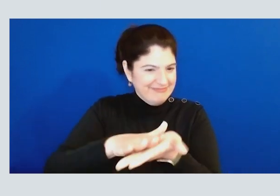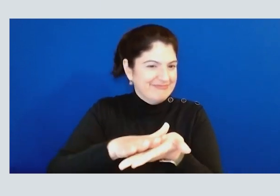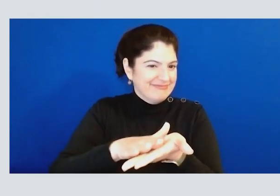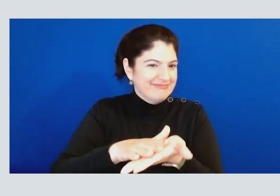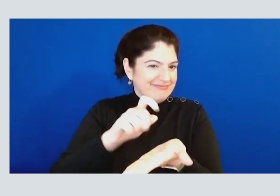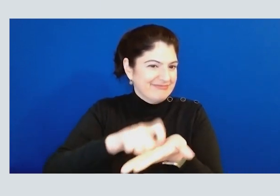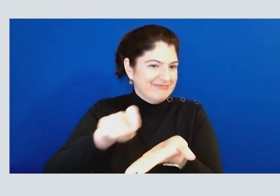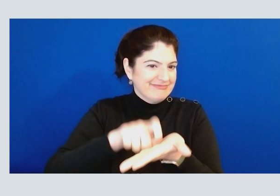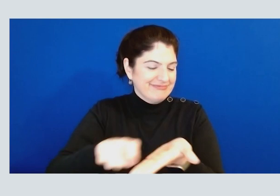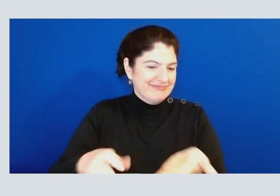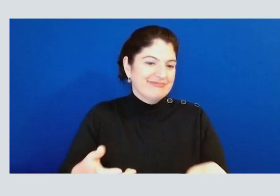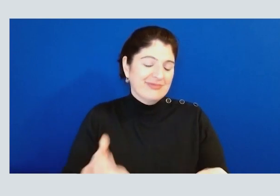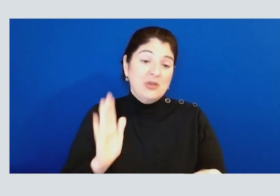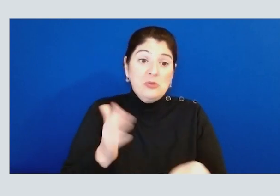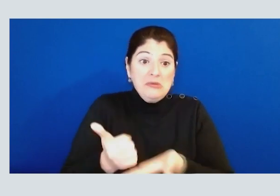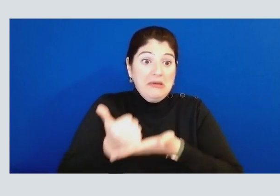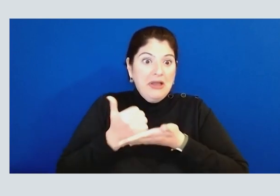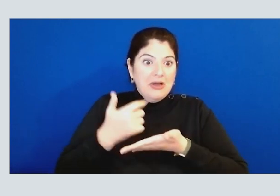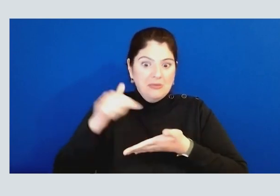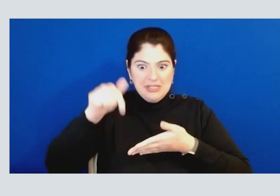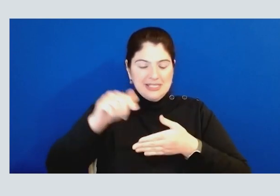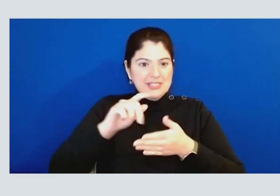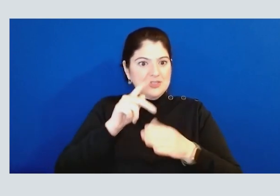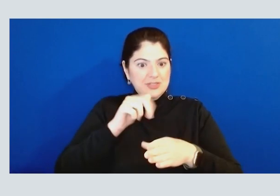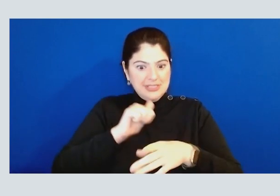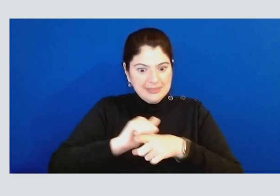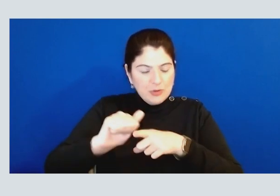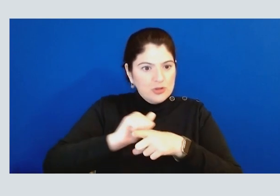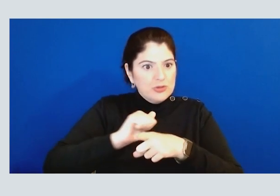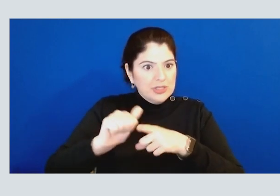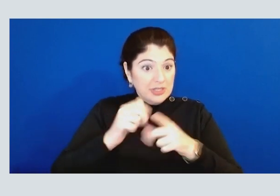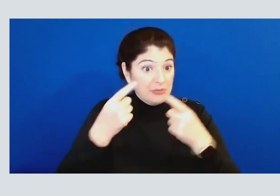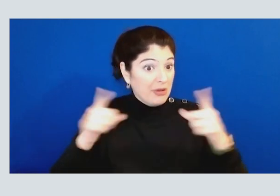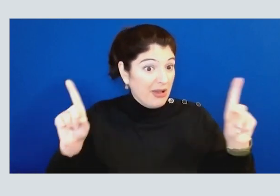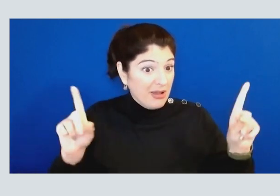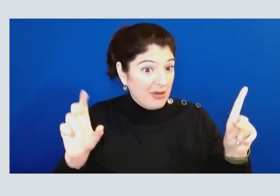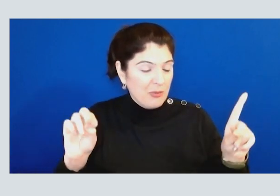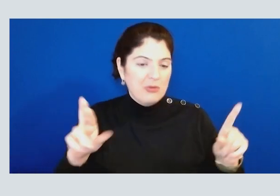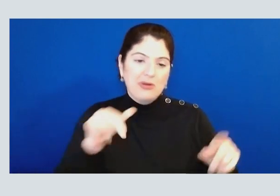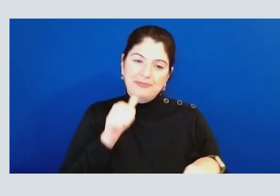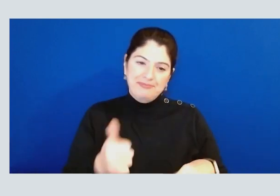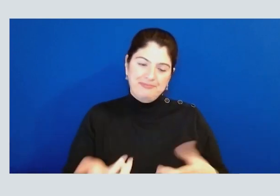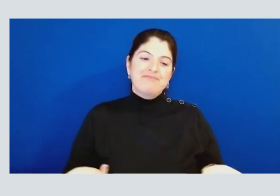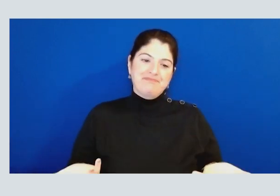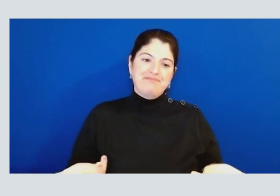Because that will help us measure the success of this session. Question 13 is, after today's meeting,